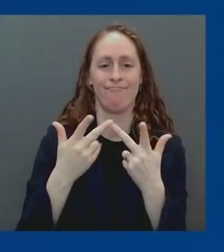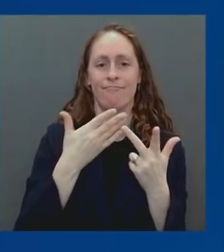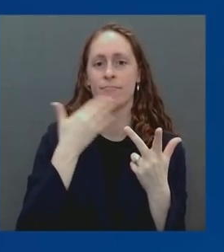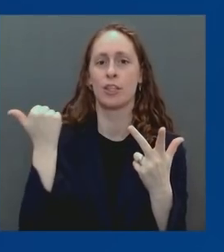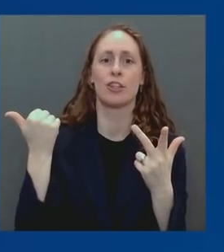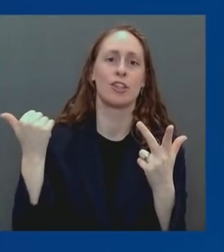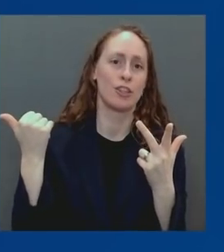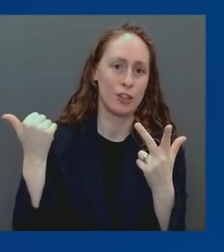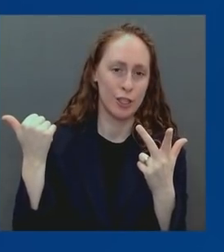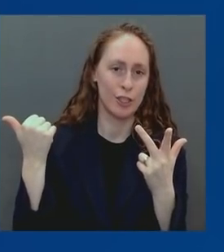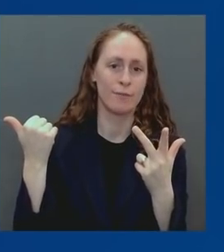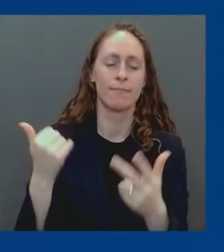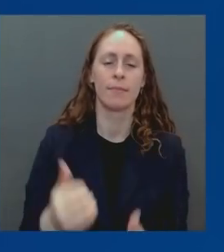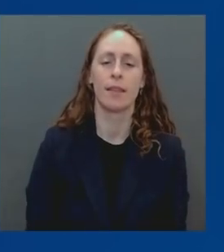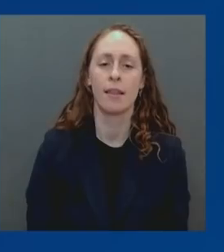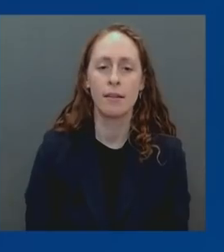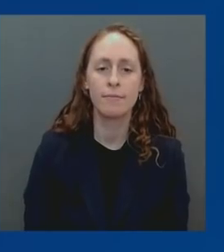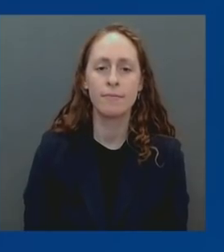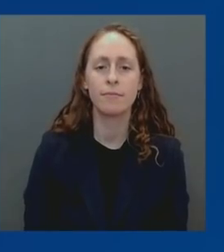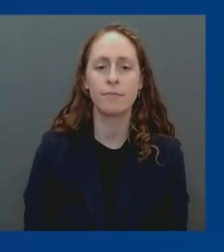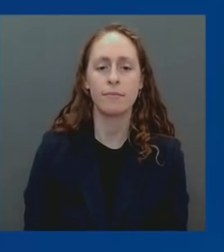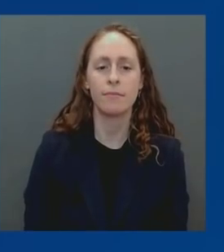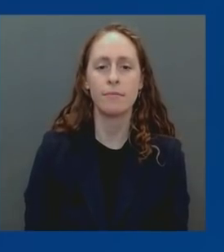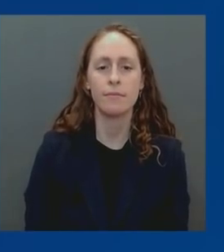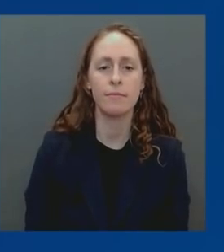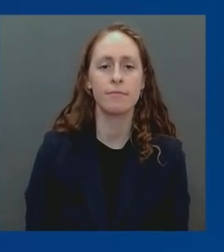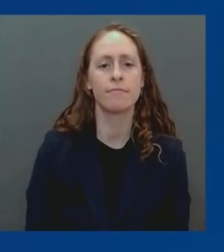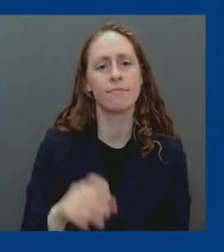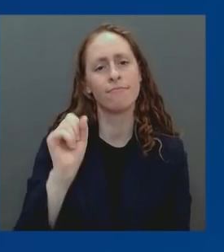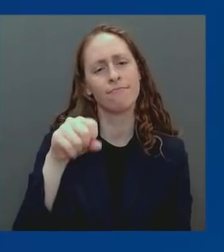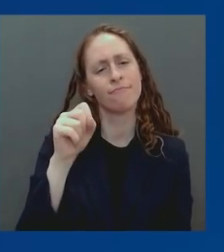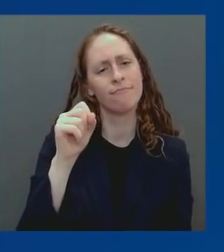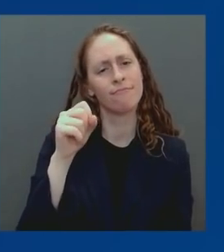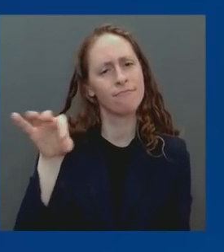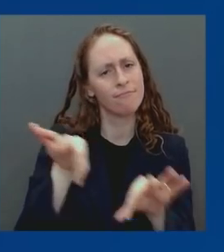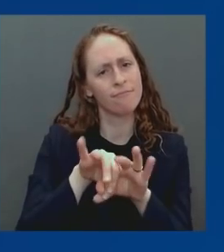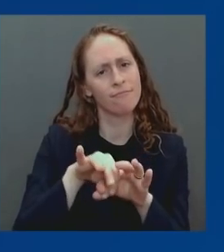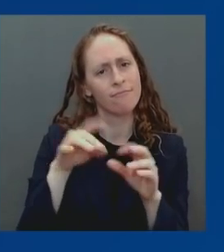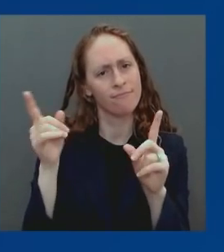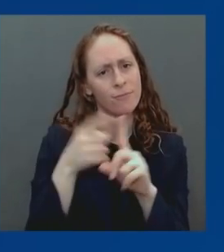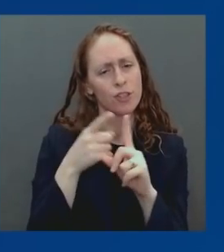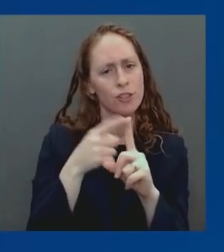But when you look at the difference of how a booster, for everything you ask it to do --